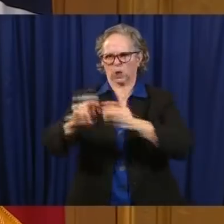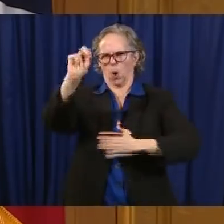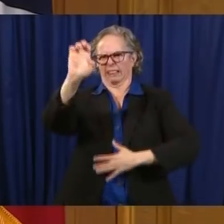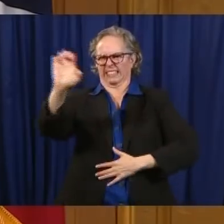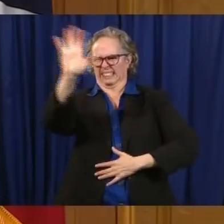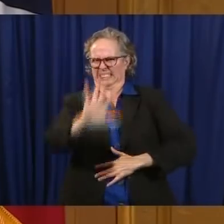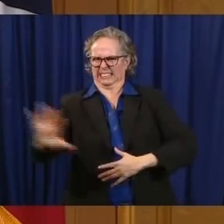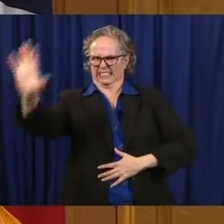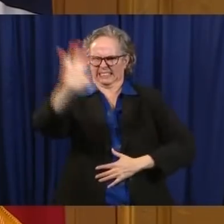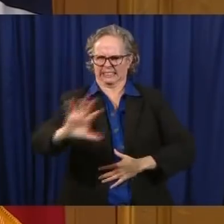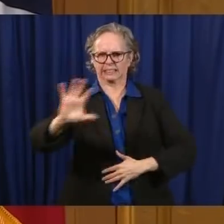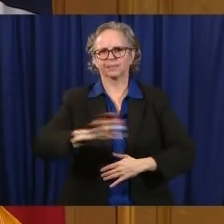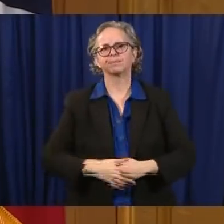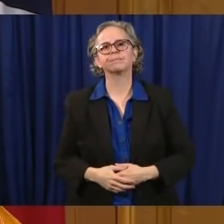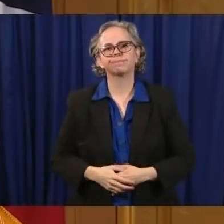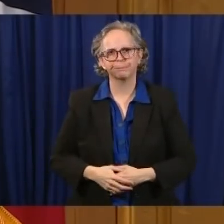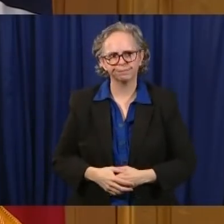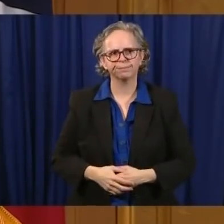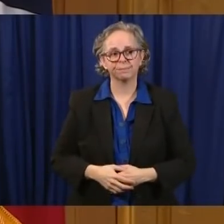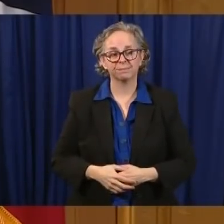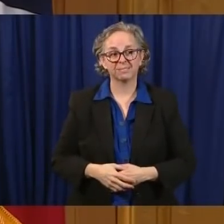SOMETHING THAT WE HAVE TO TAKE